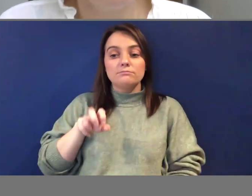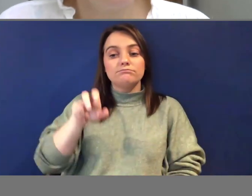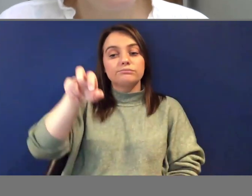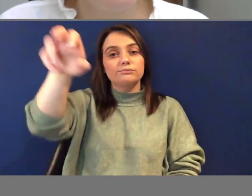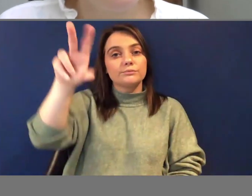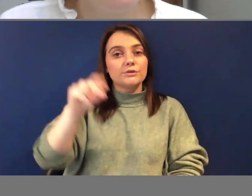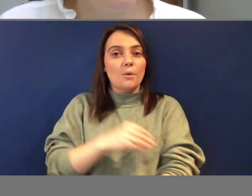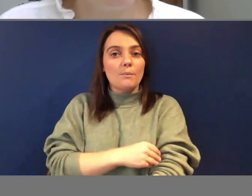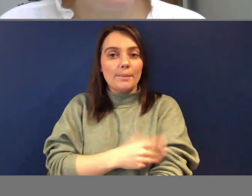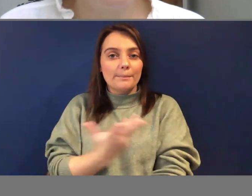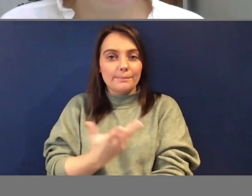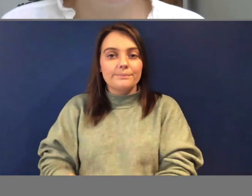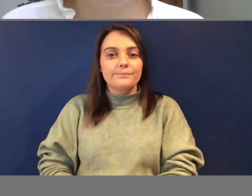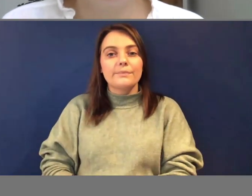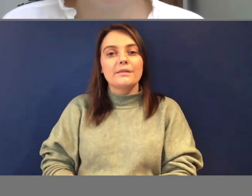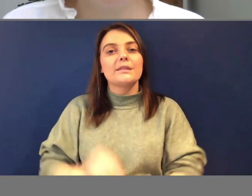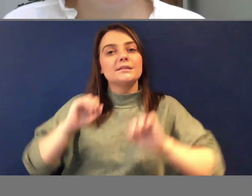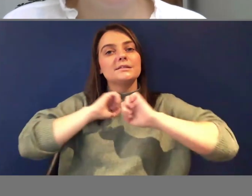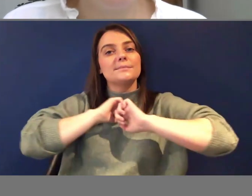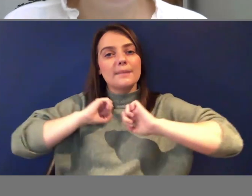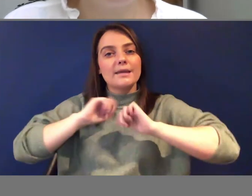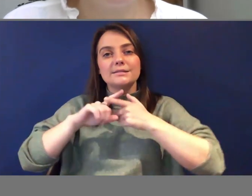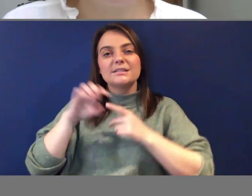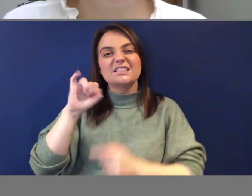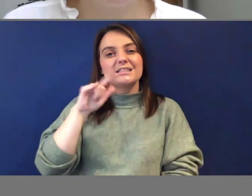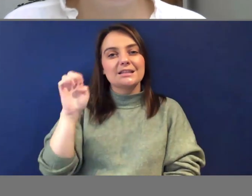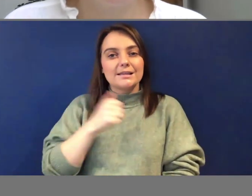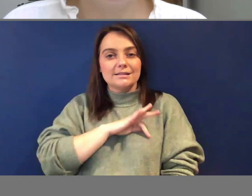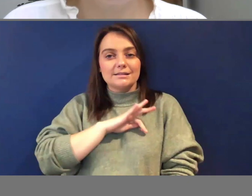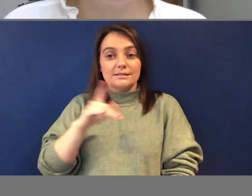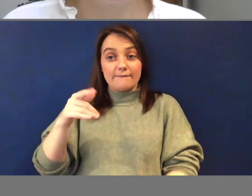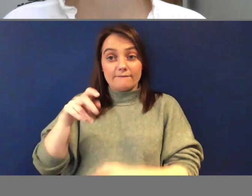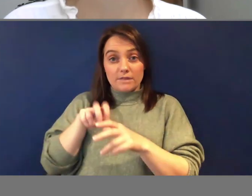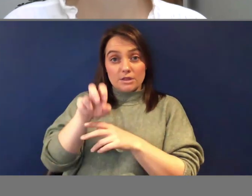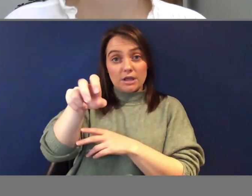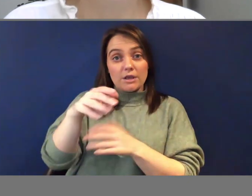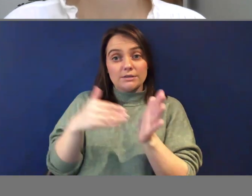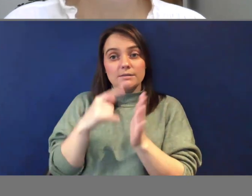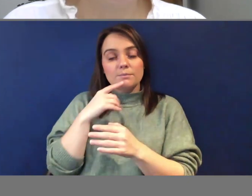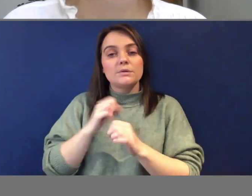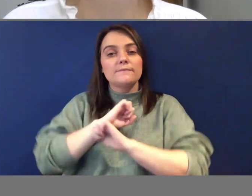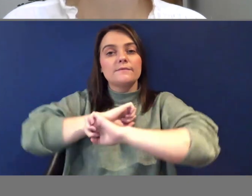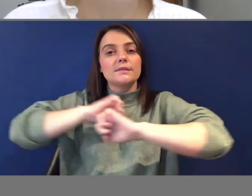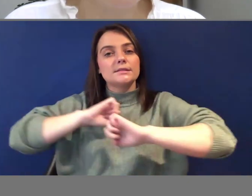and then also the size and space so of the stairs itself but also of the space that is allowed for